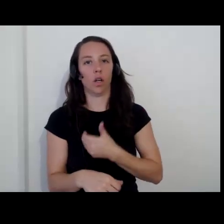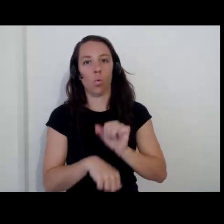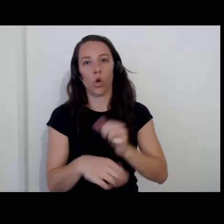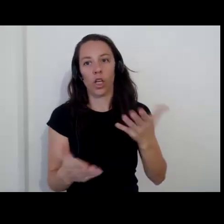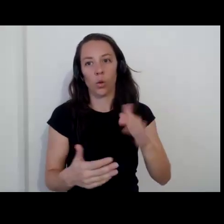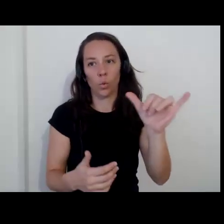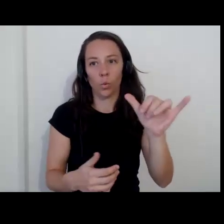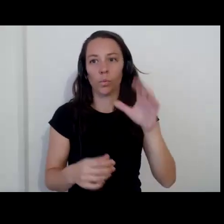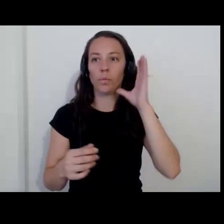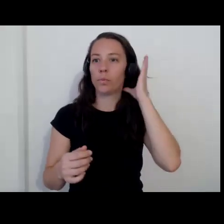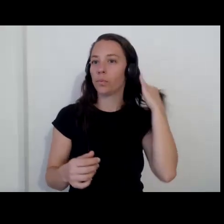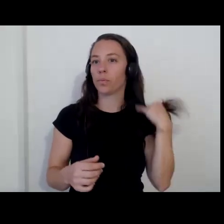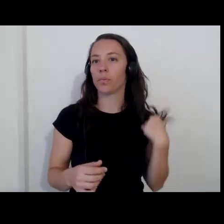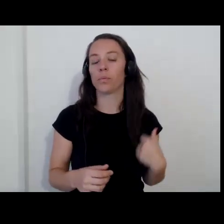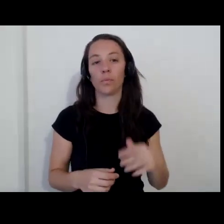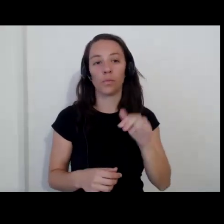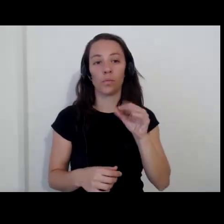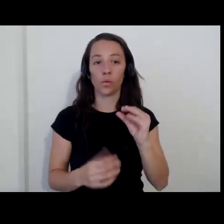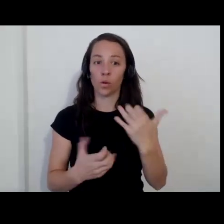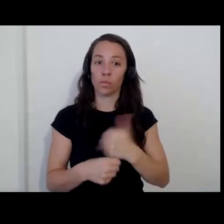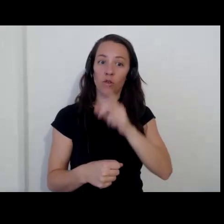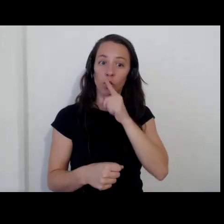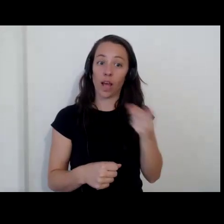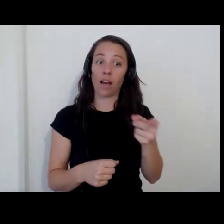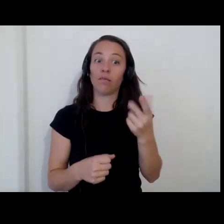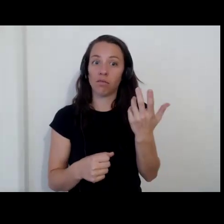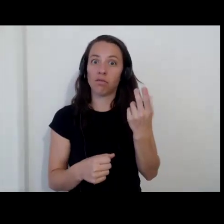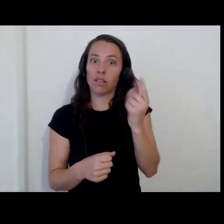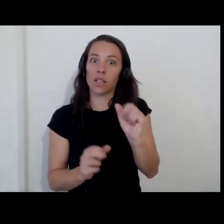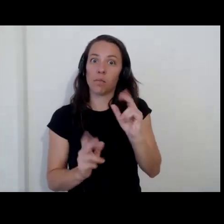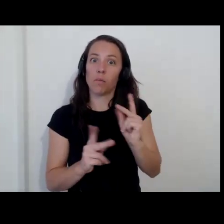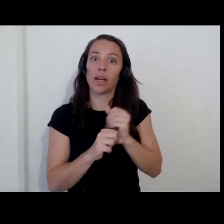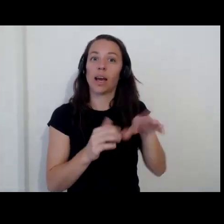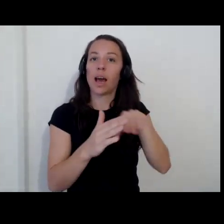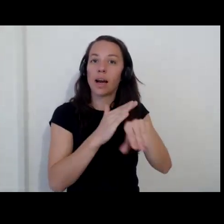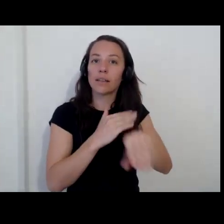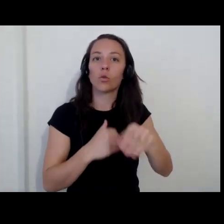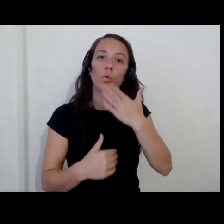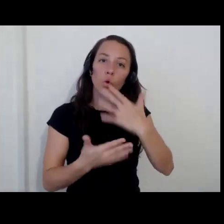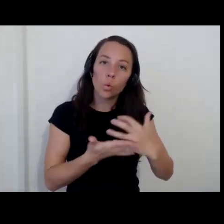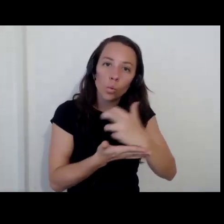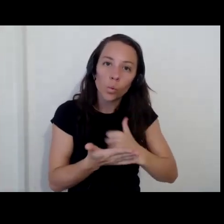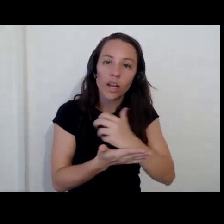and ensure people are getting access to high wage, high quality work and help employers tap into